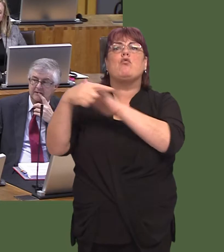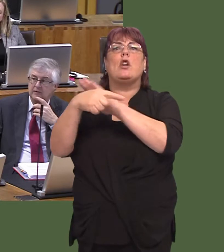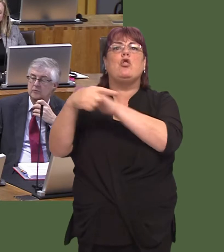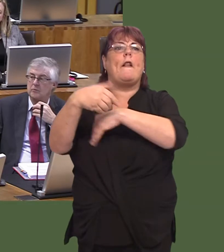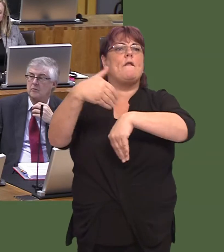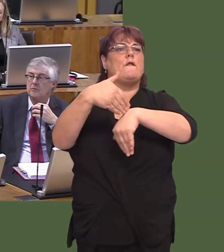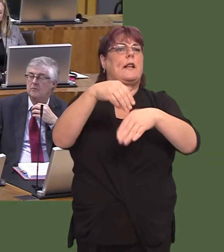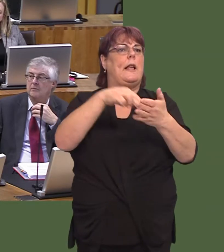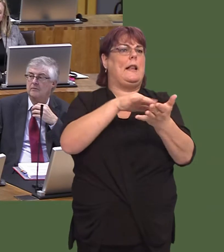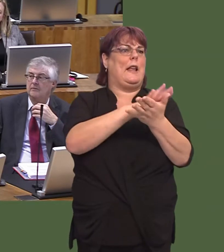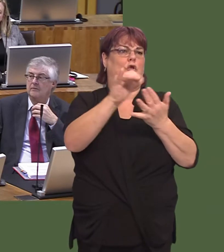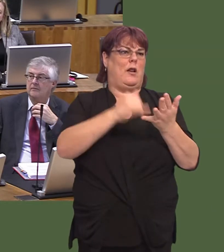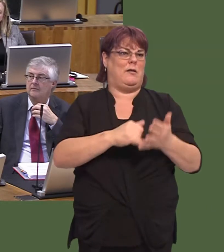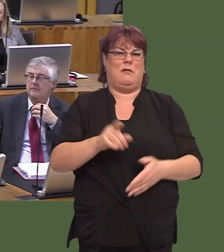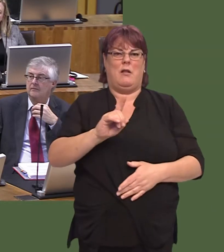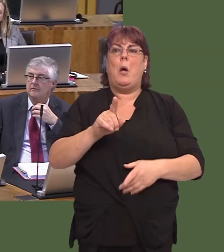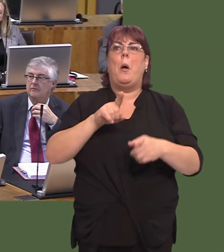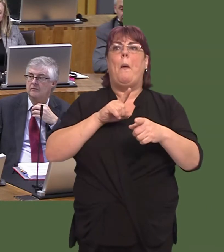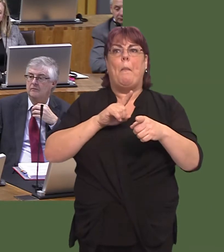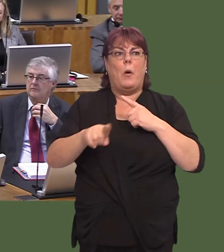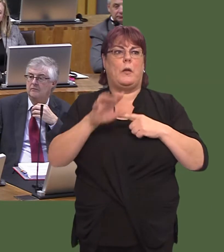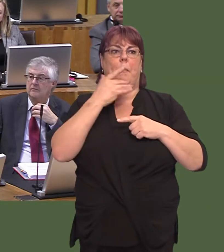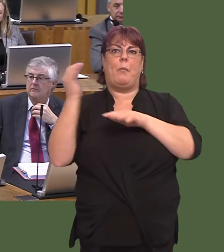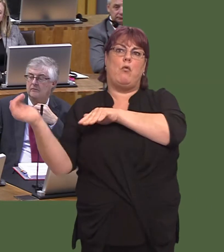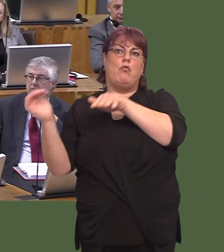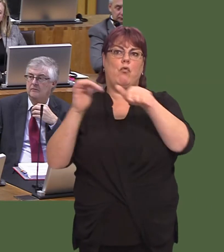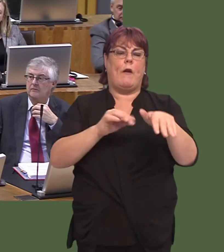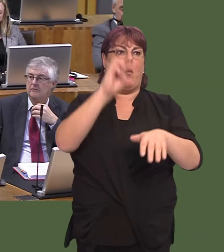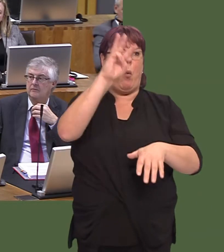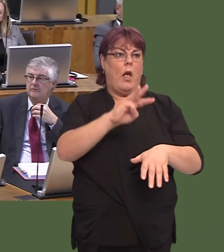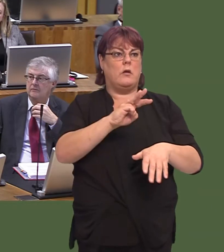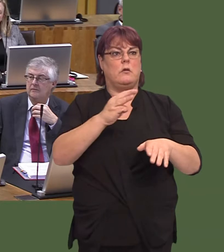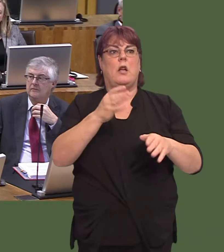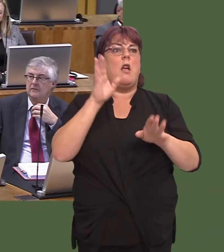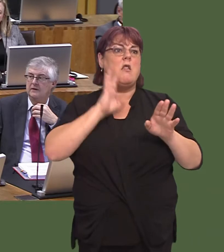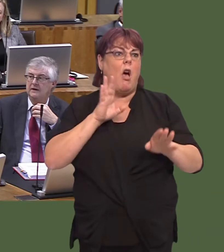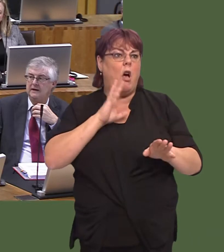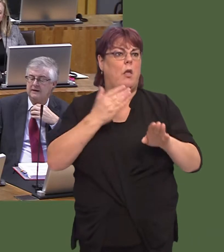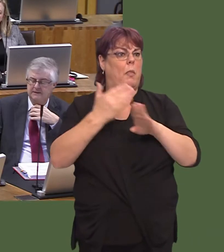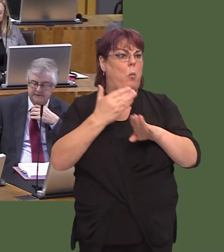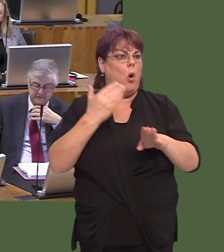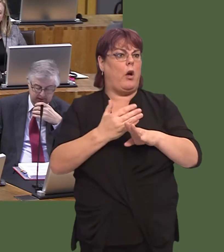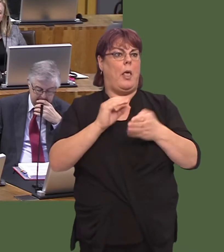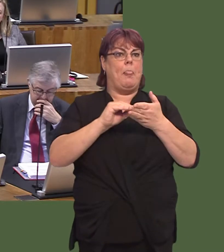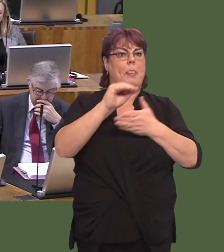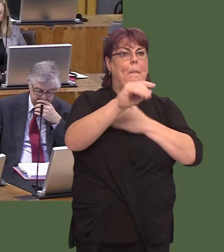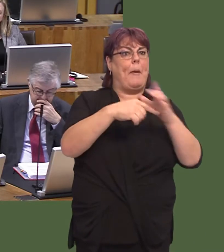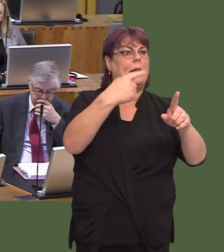Most of the people who come to Wales are young. They pay taxes, and they pay far more in than they take out via the NHS.